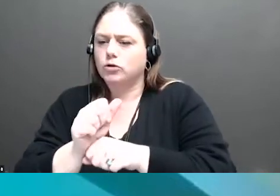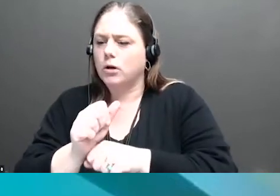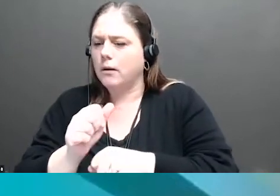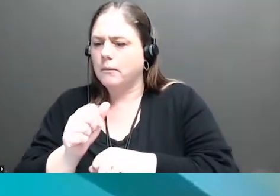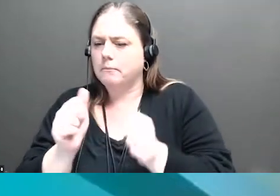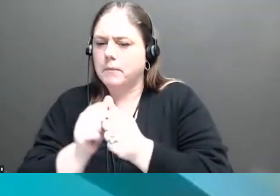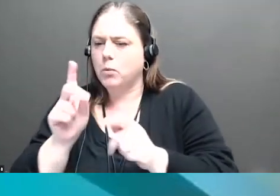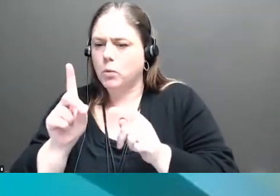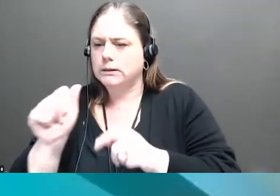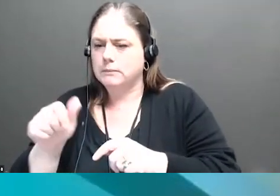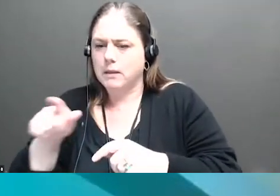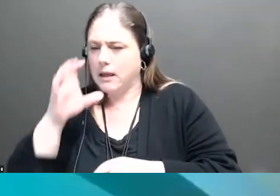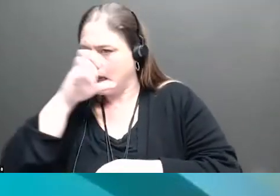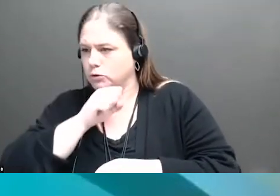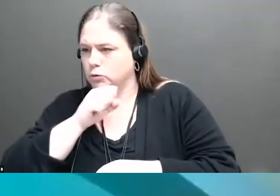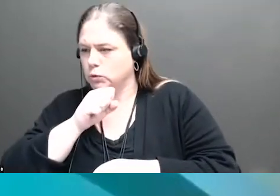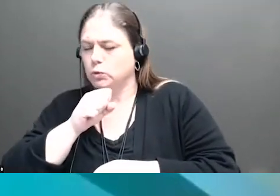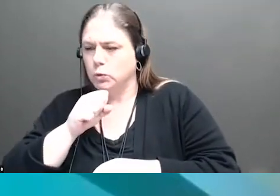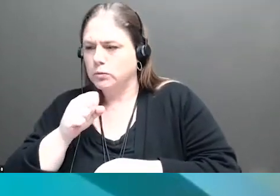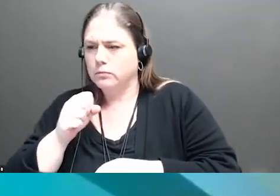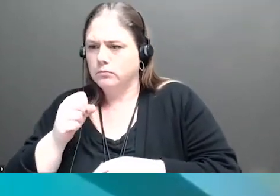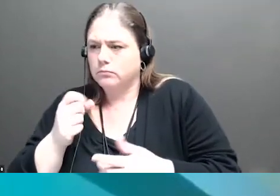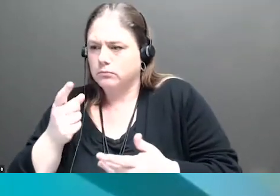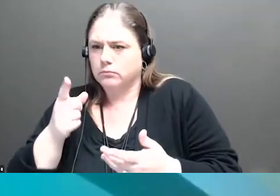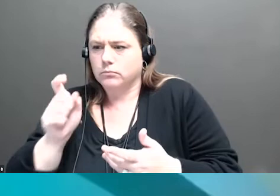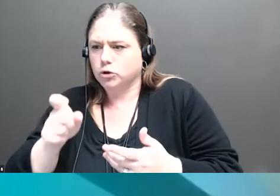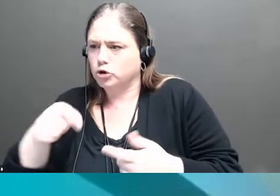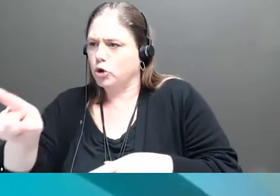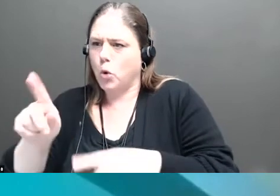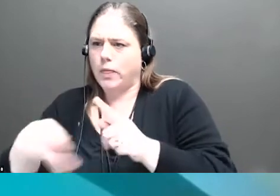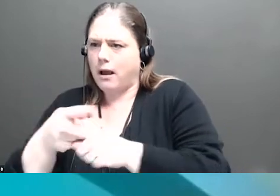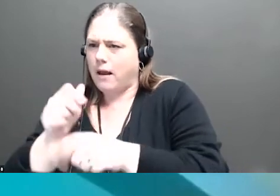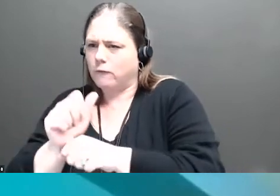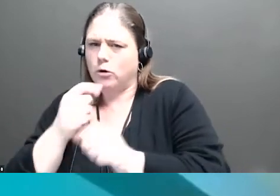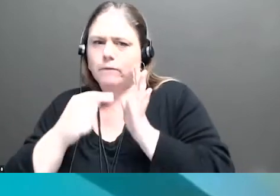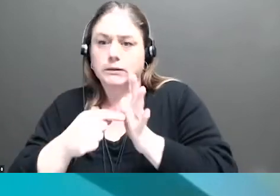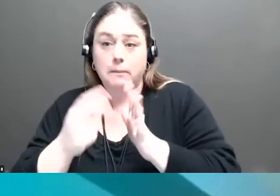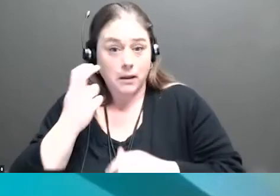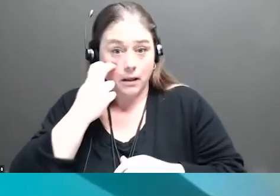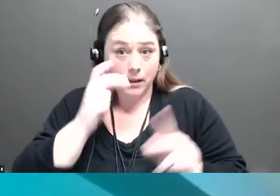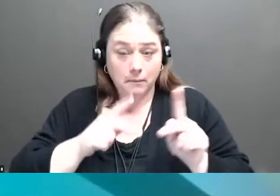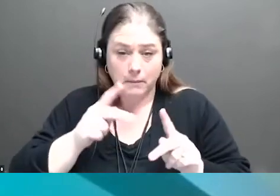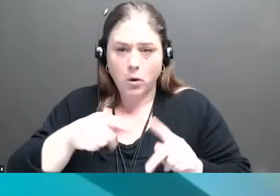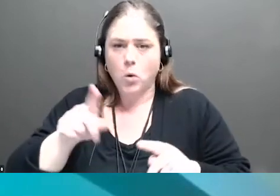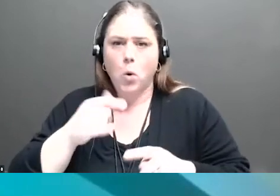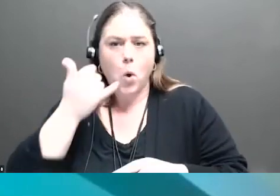blind people, why don't you do call center? So, if you don't fit that mold it's harder to get service